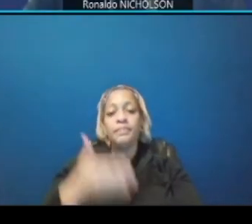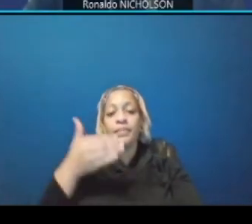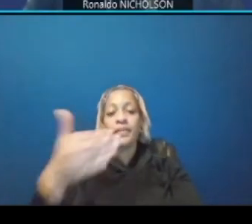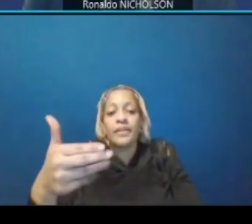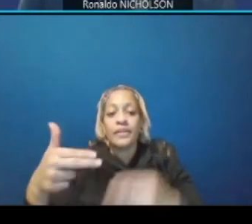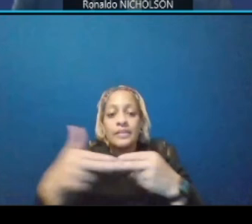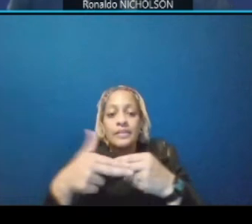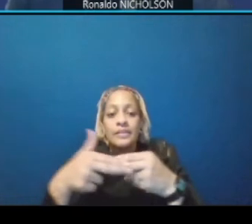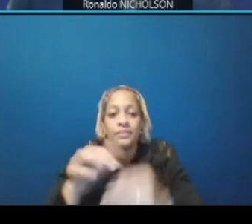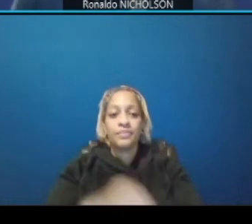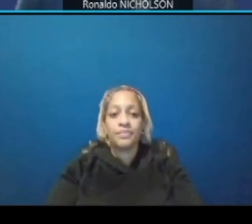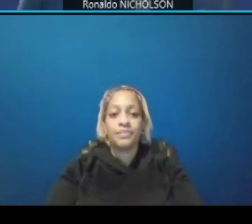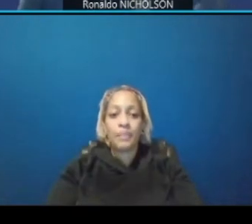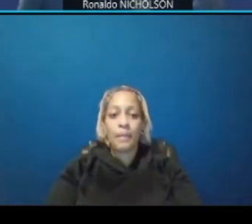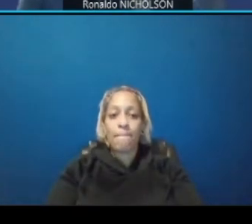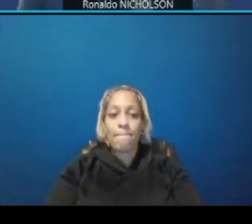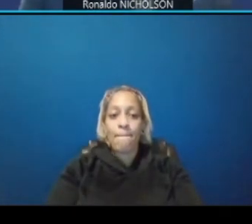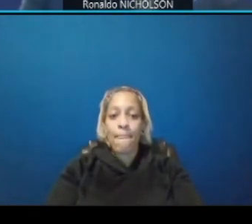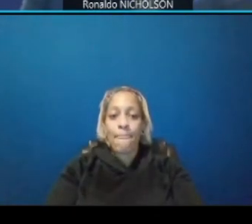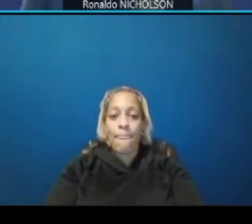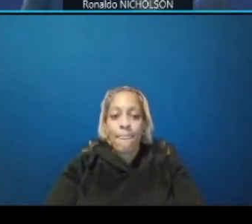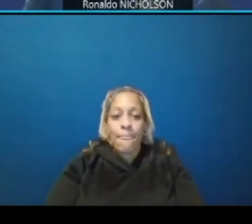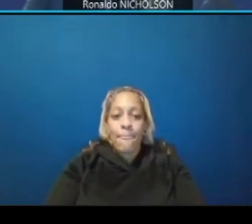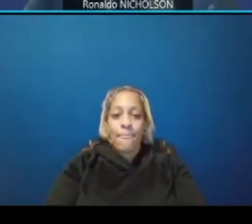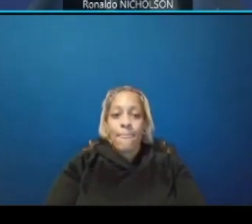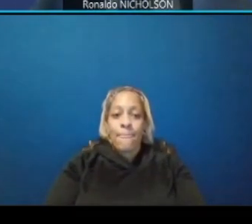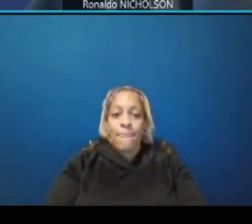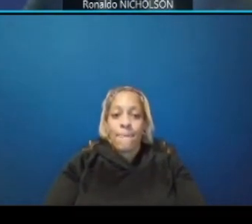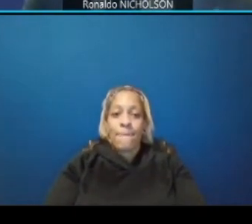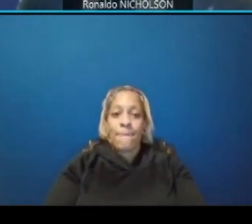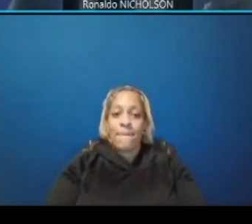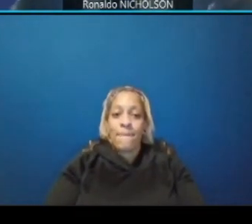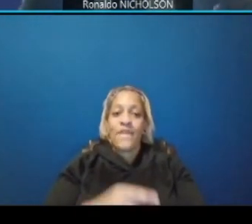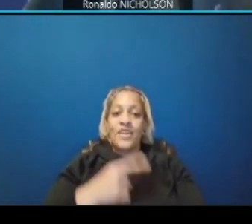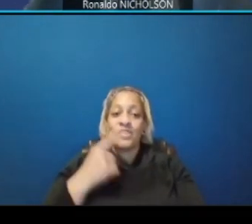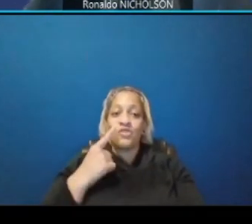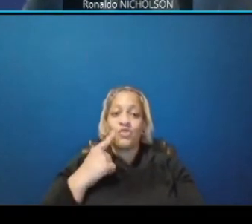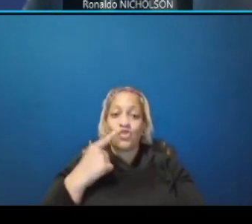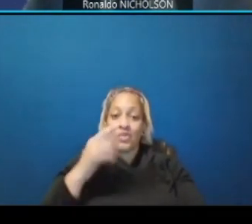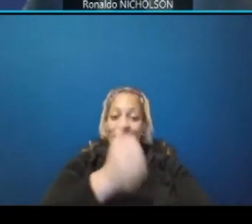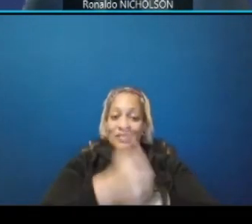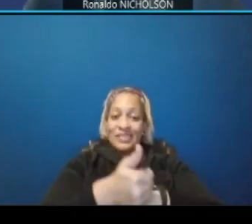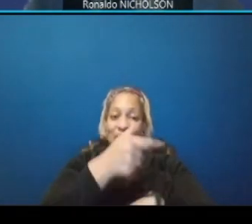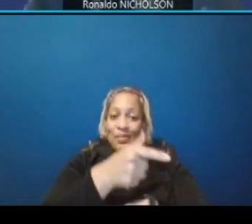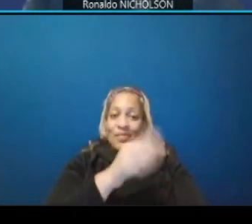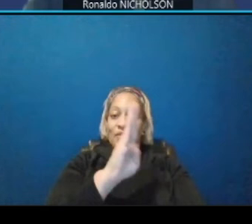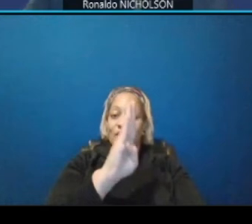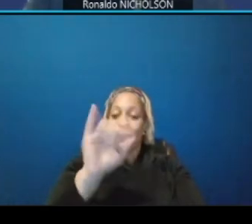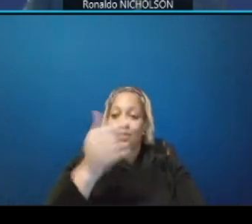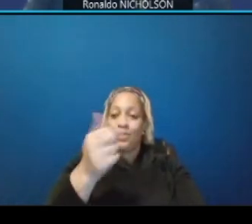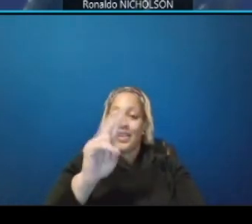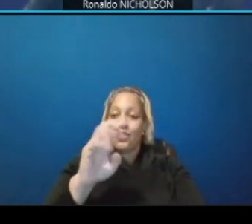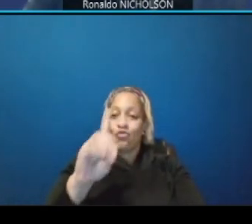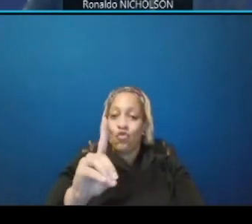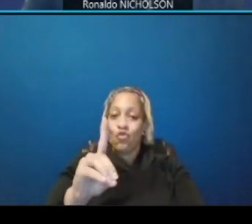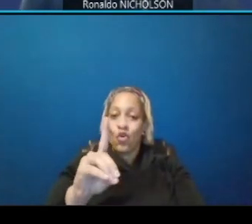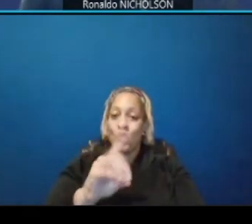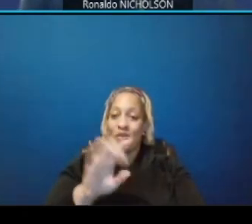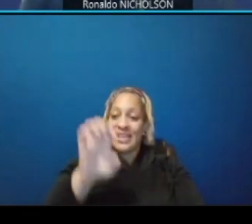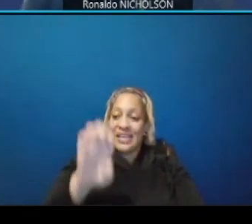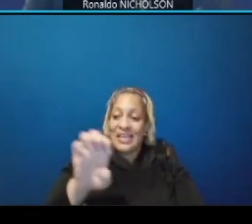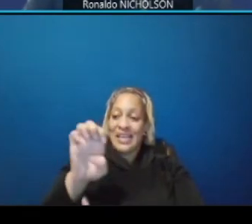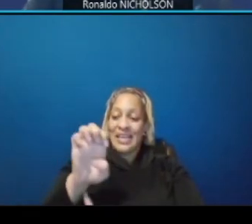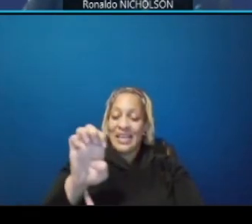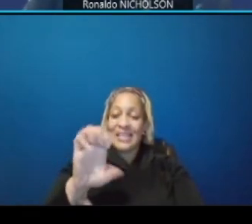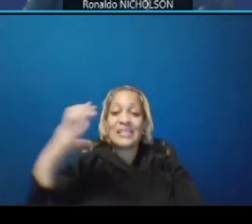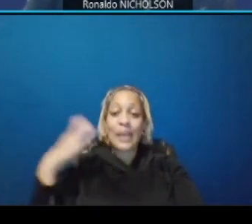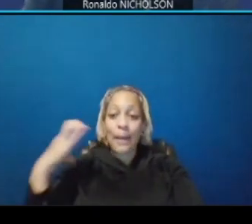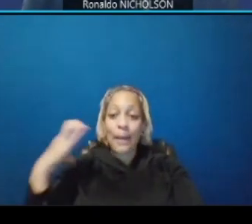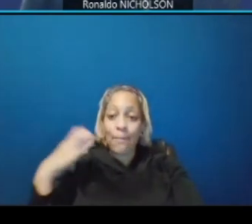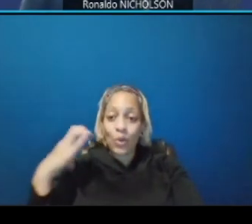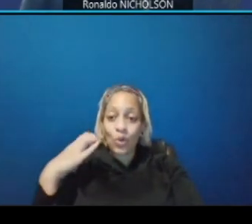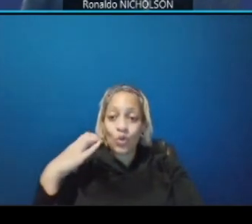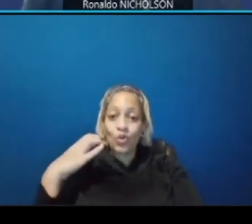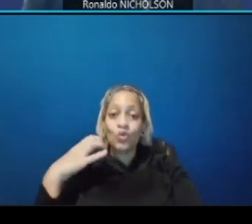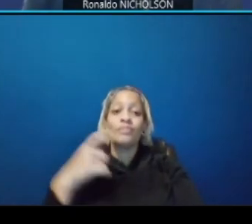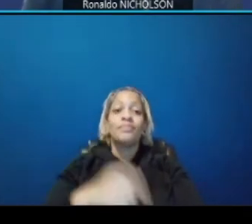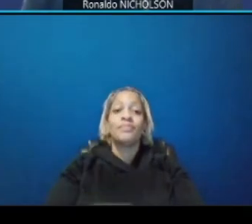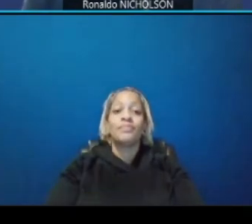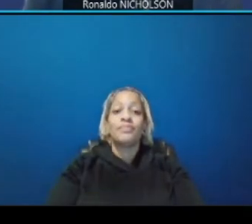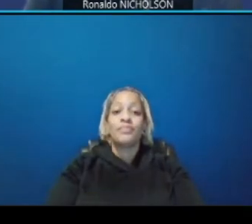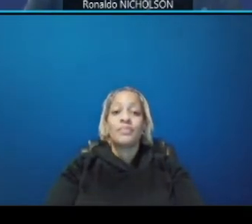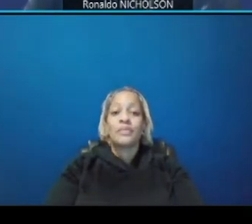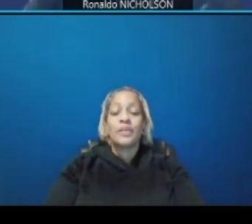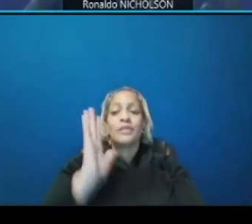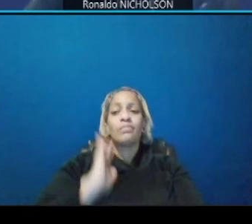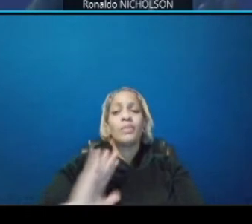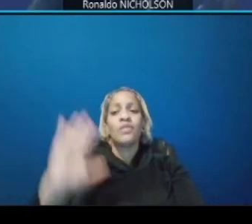culminating at the benning road east capital transit plaza concepts we showed this terminus